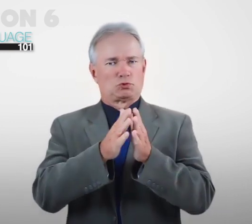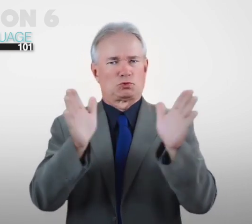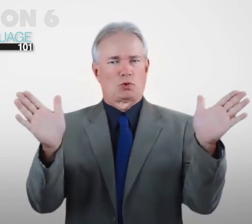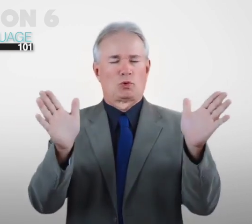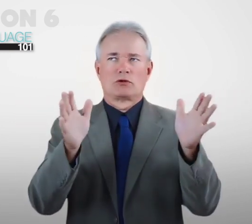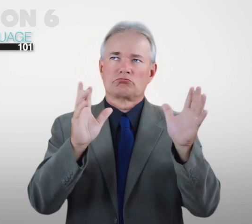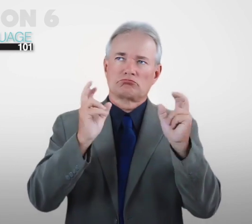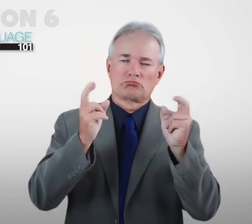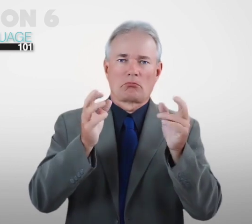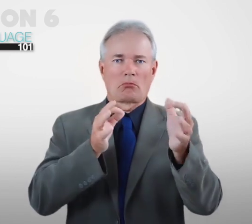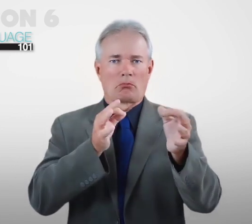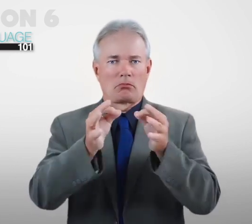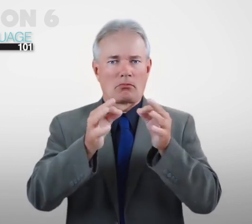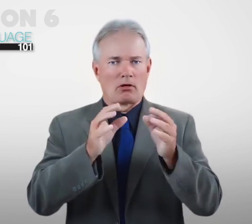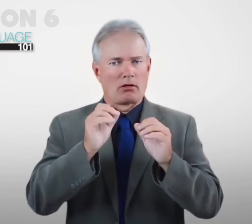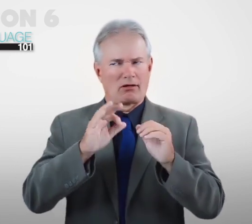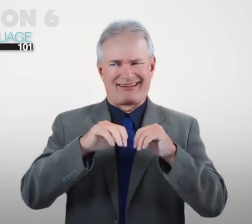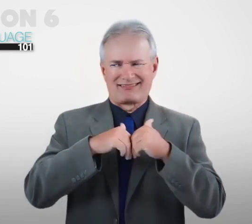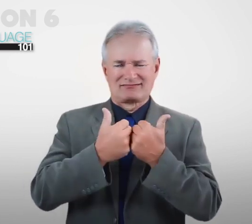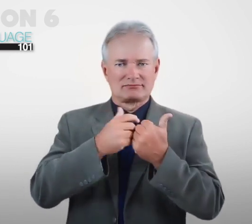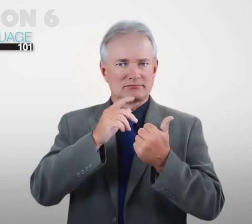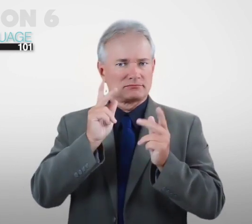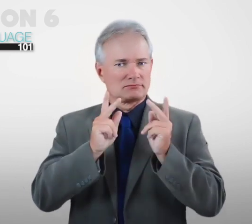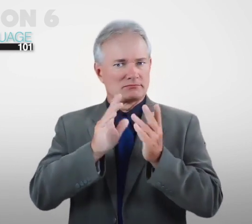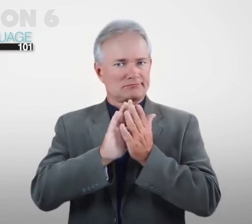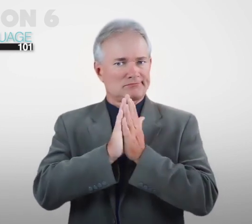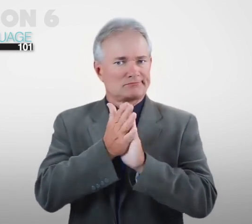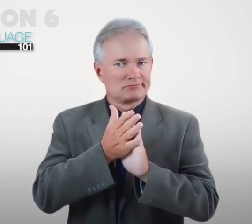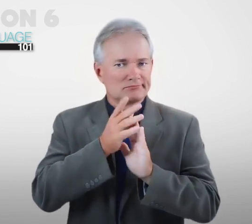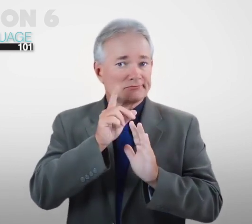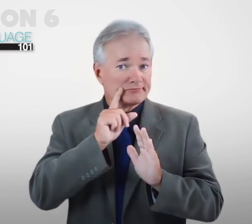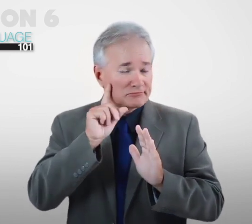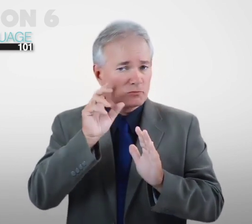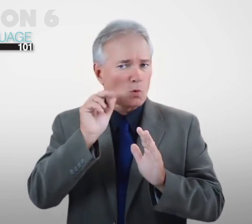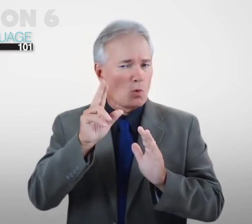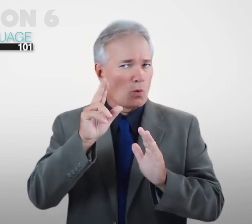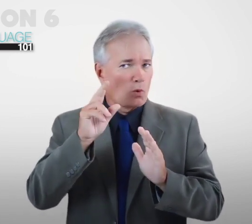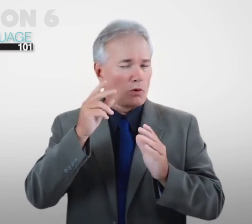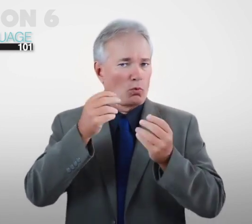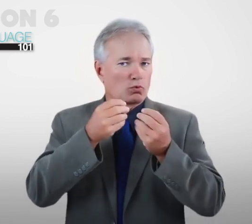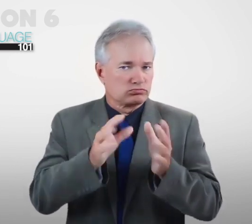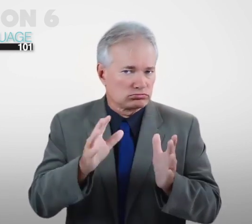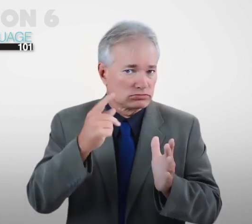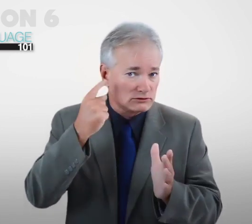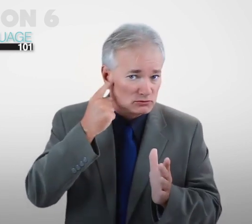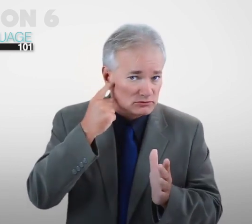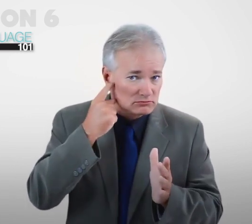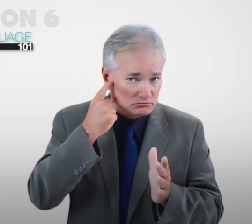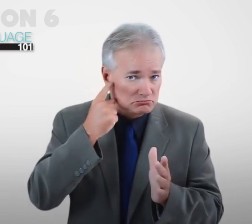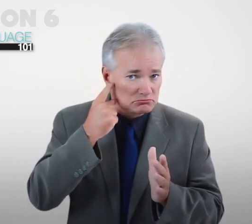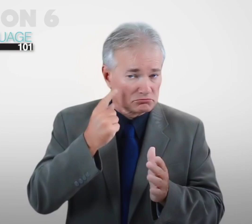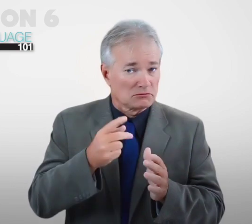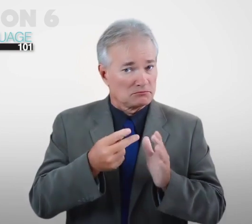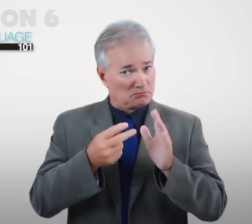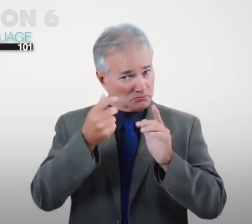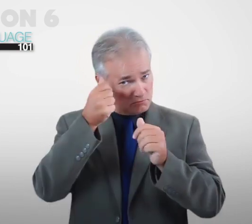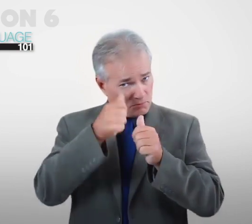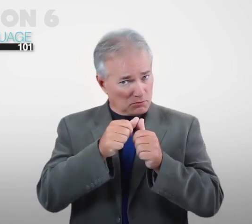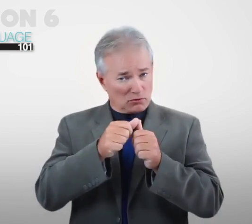And so that really is a general explanation of how people become deaf or lose their hearing in life.